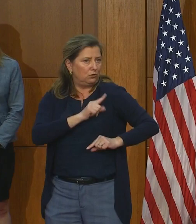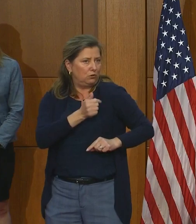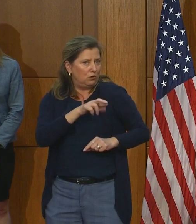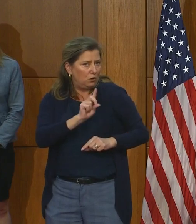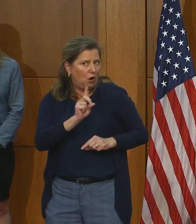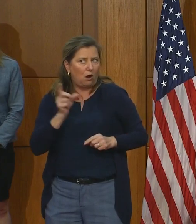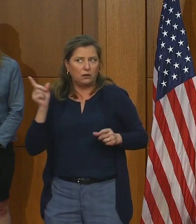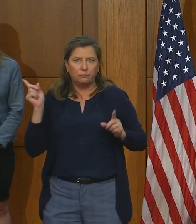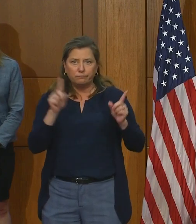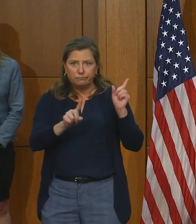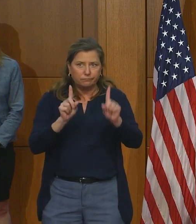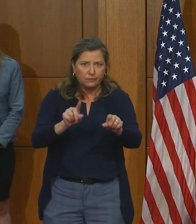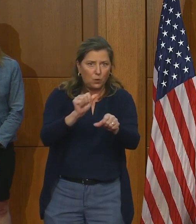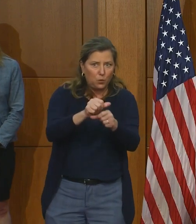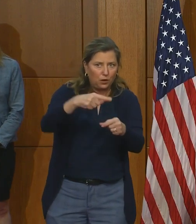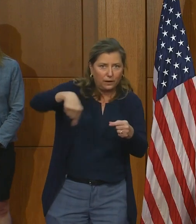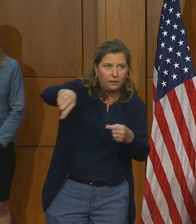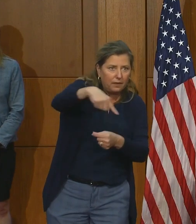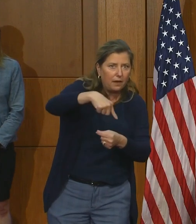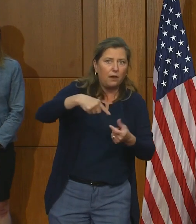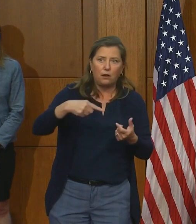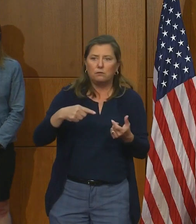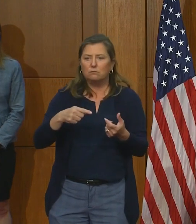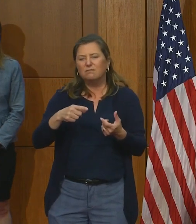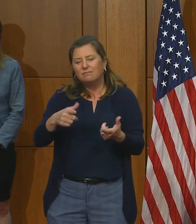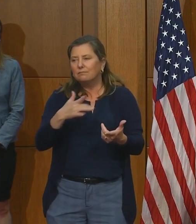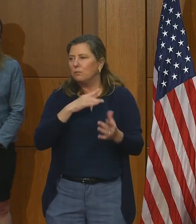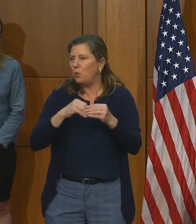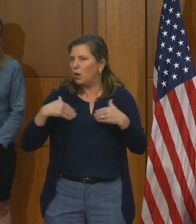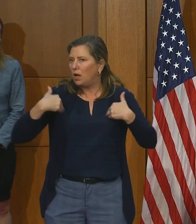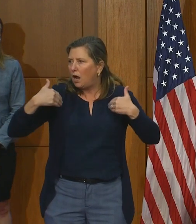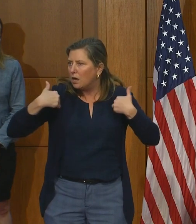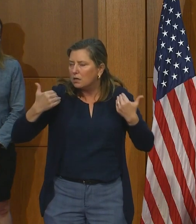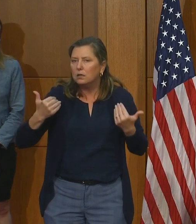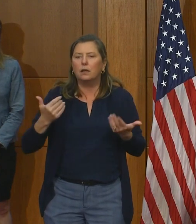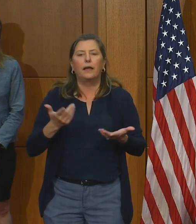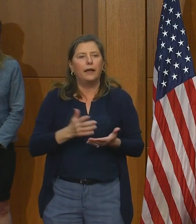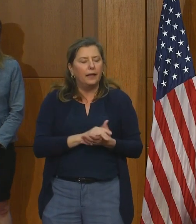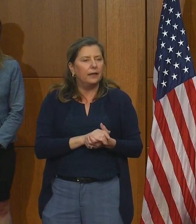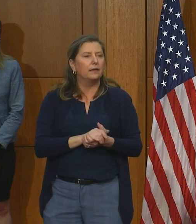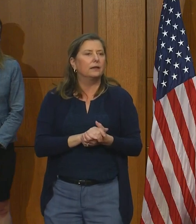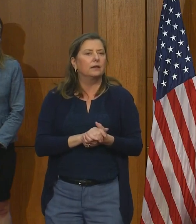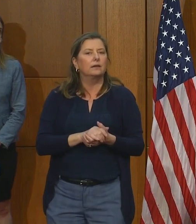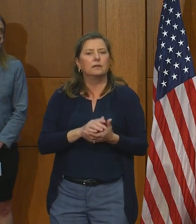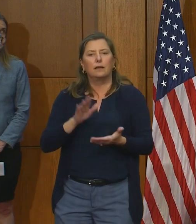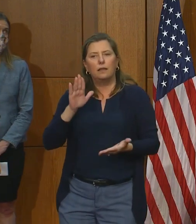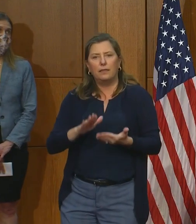HAVE PEOPLE AS WELL AS OUR NATIONAL GUARD TO HAVE PEOPLE